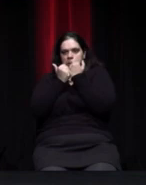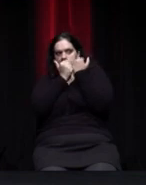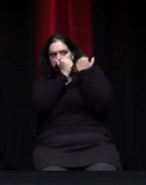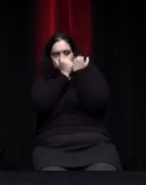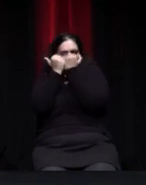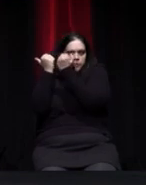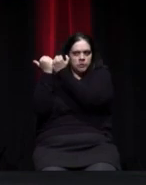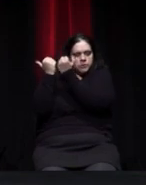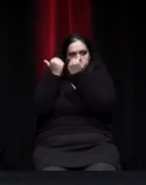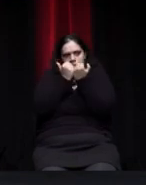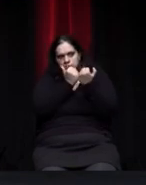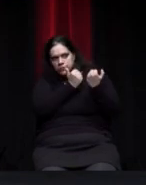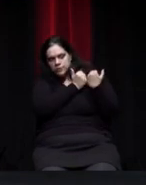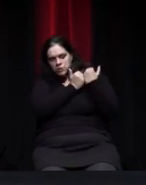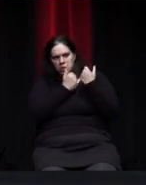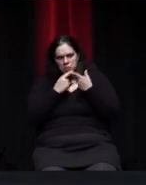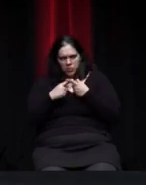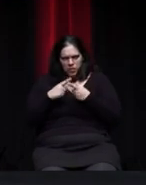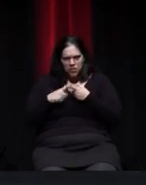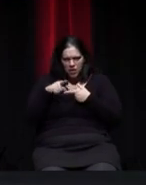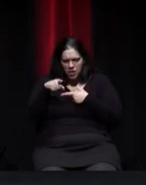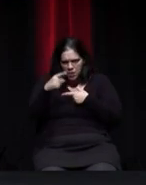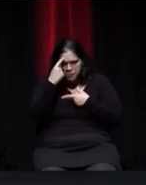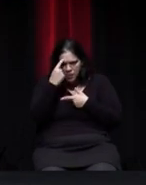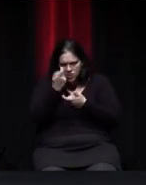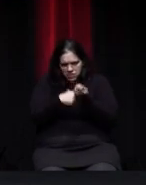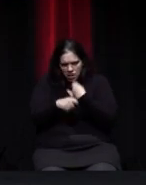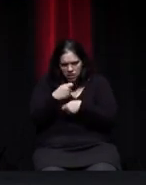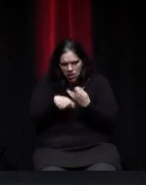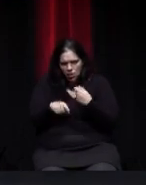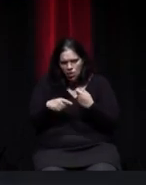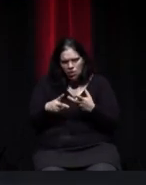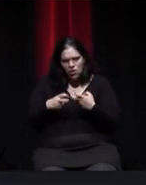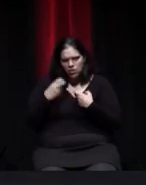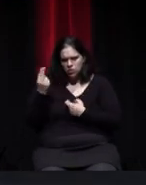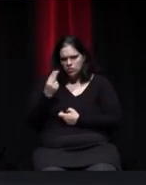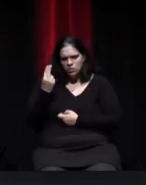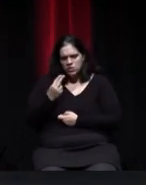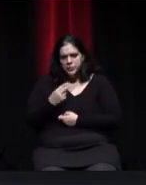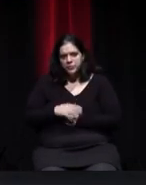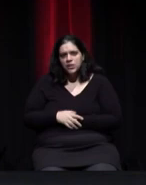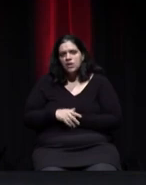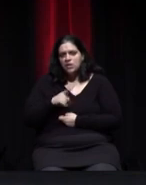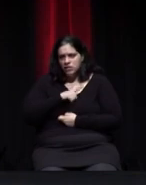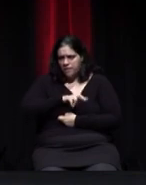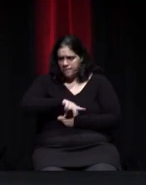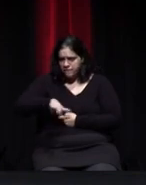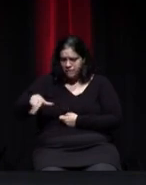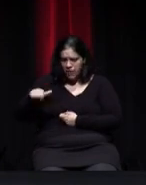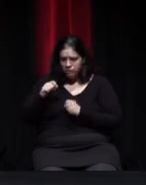Because they didn't see in this any business model. Several of them woke up dead,